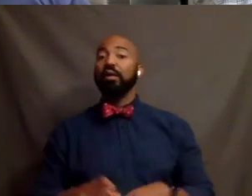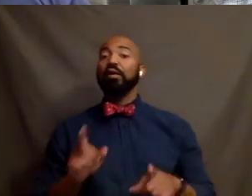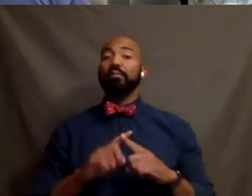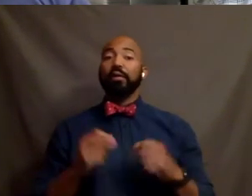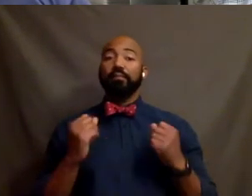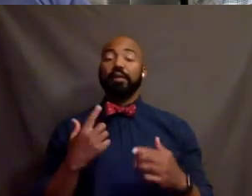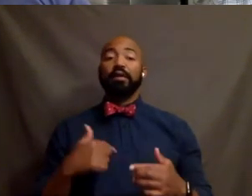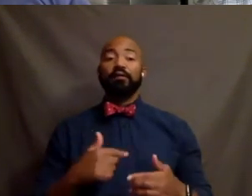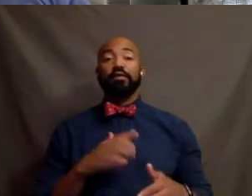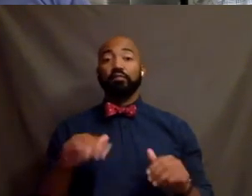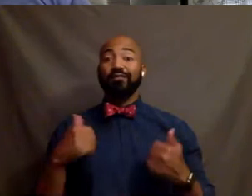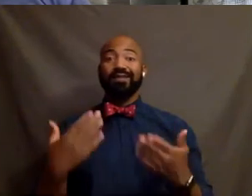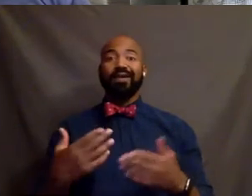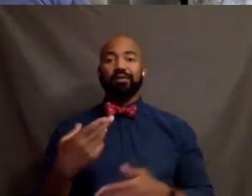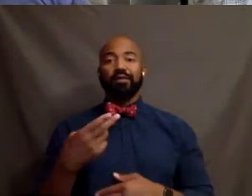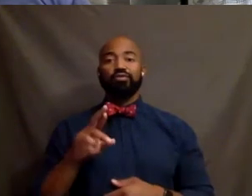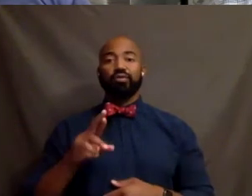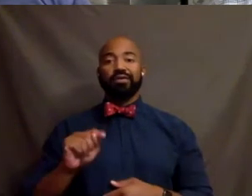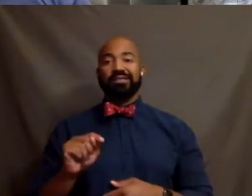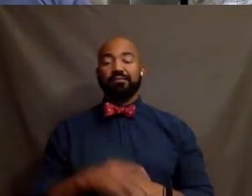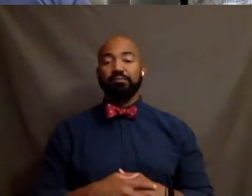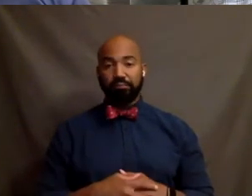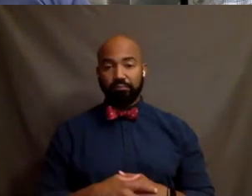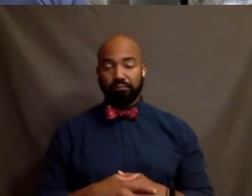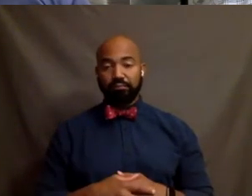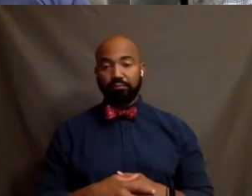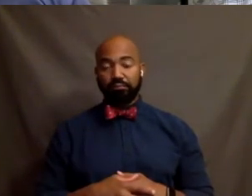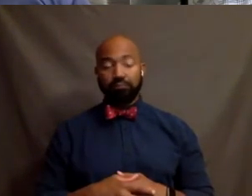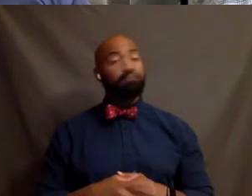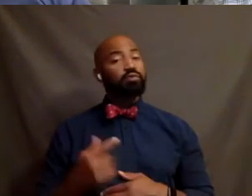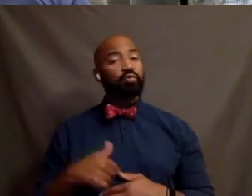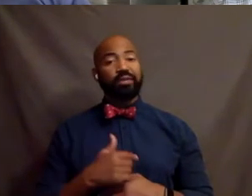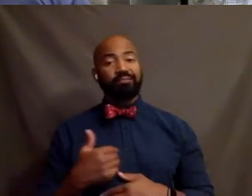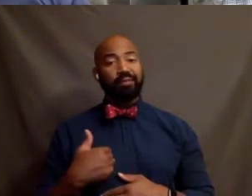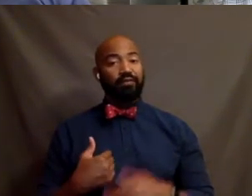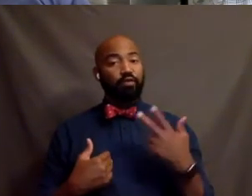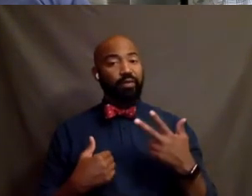so you have an option to see, we have three primary care people,